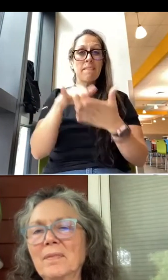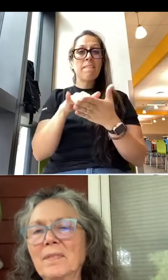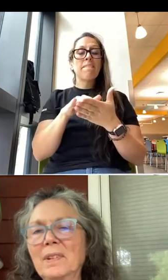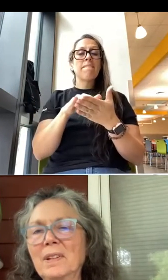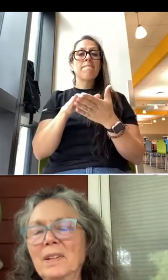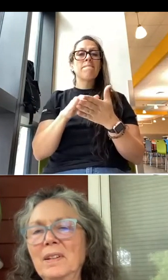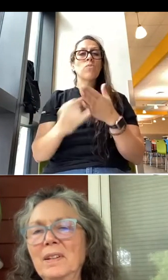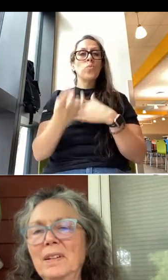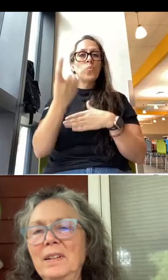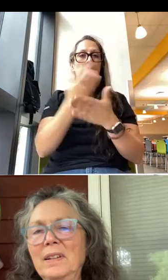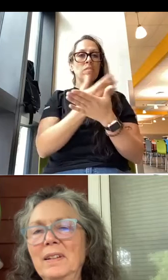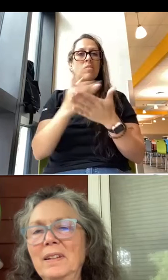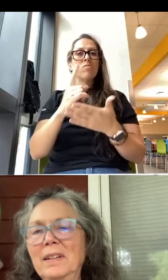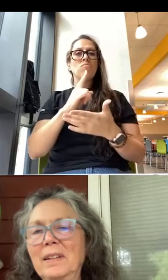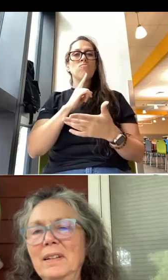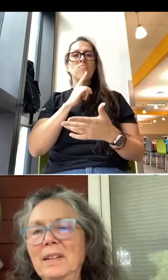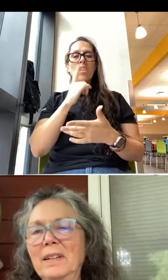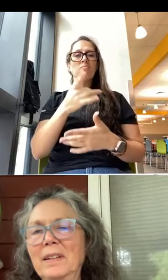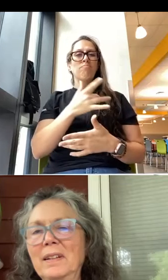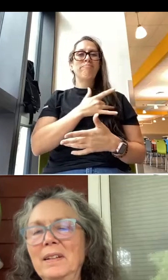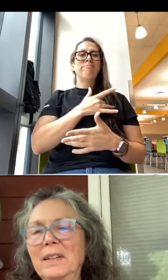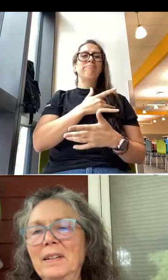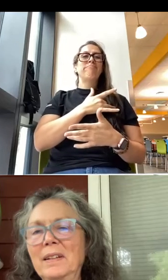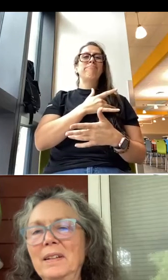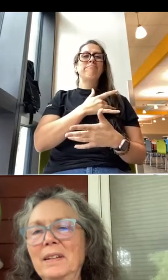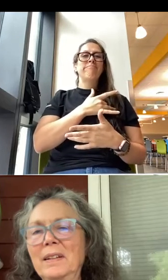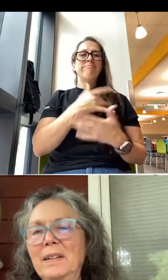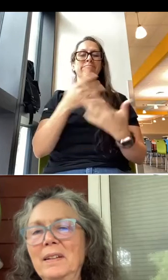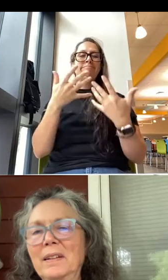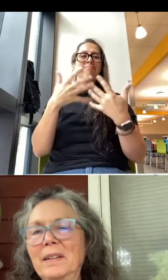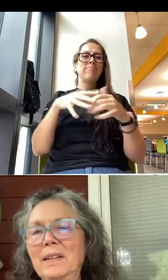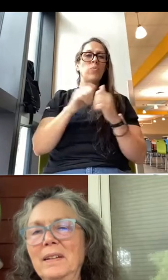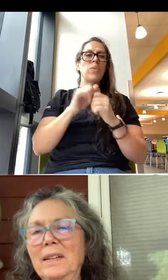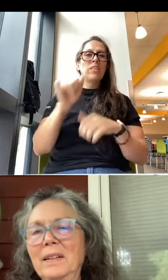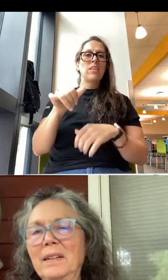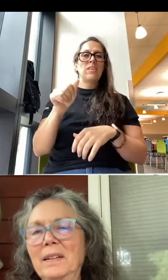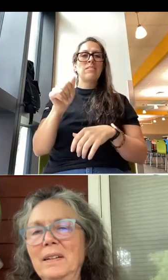things that really troubles like the whole kind of Asian American, uh, situation